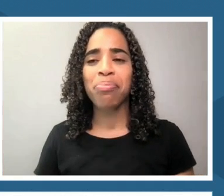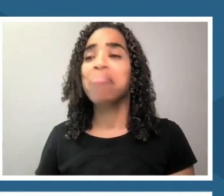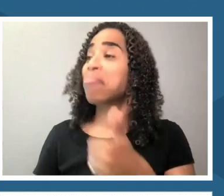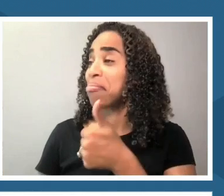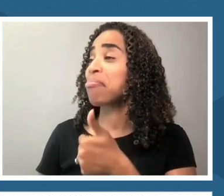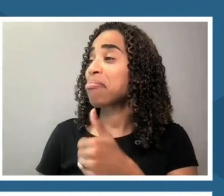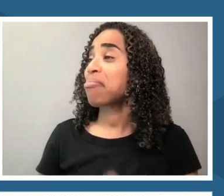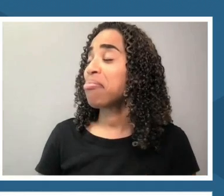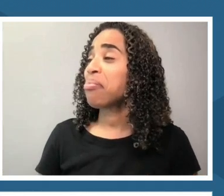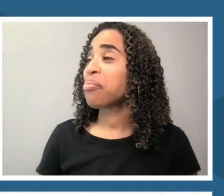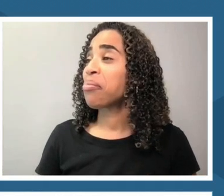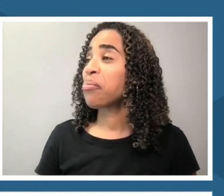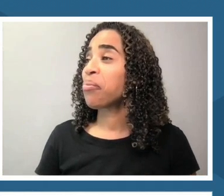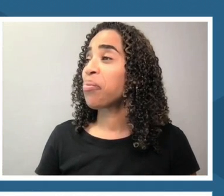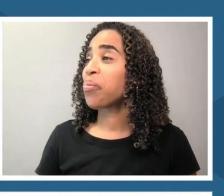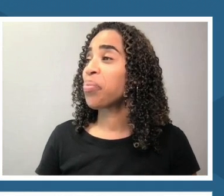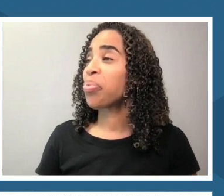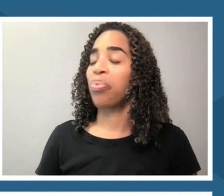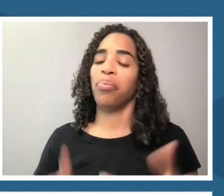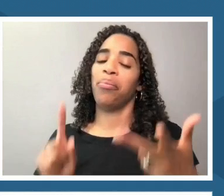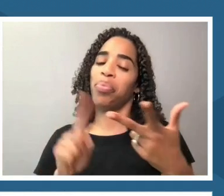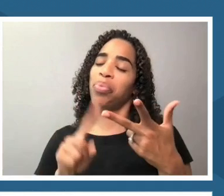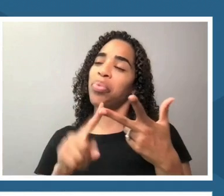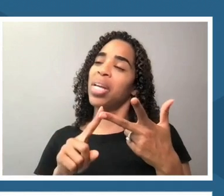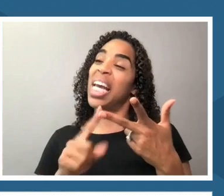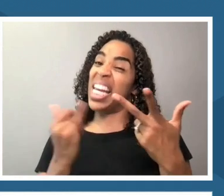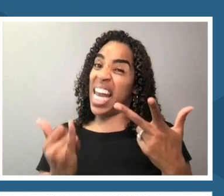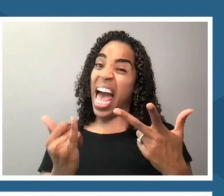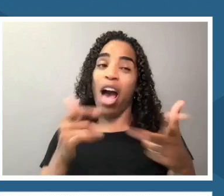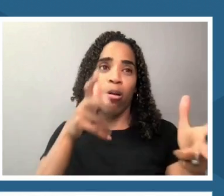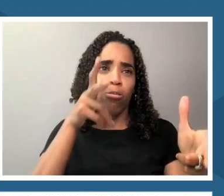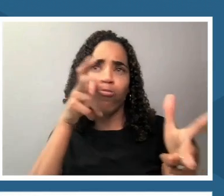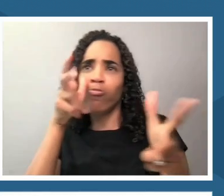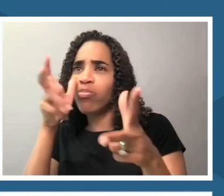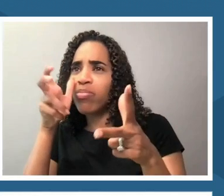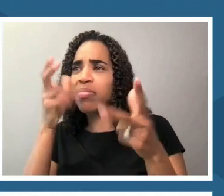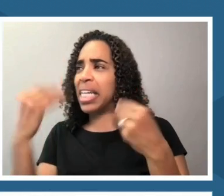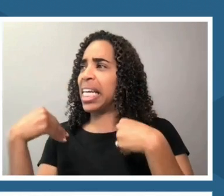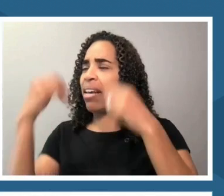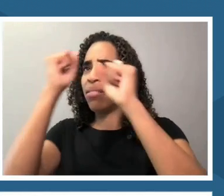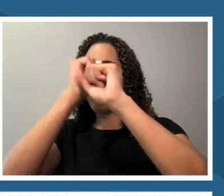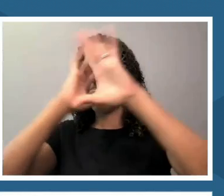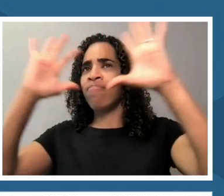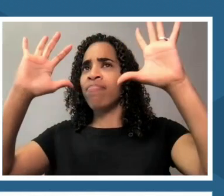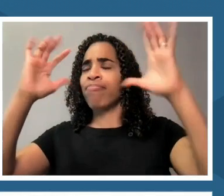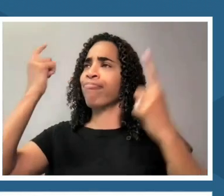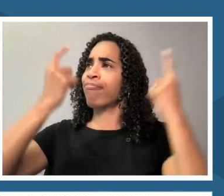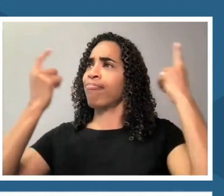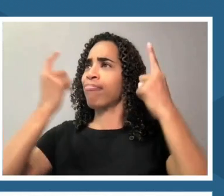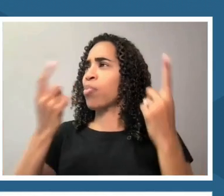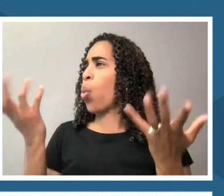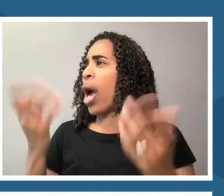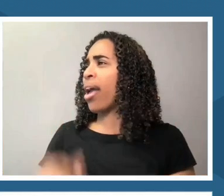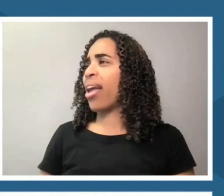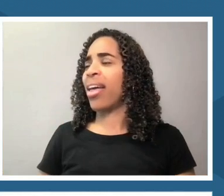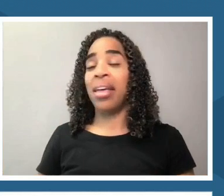and putting it all together what do these images make you wonder